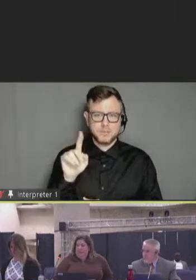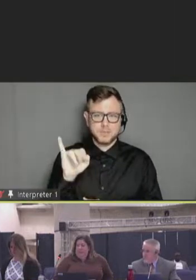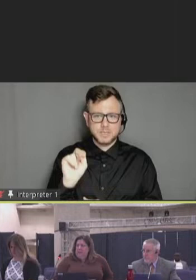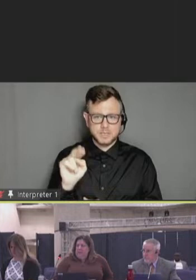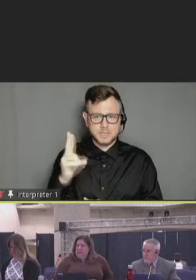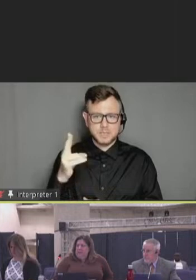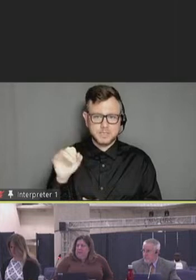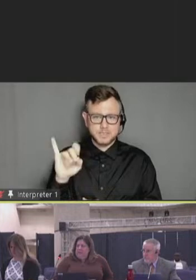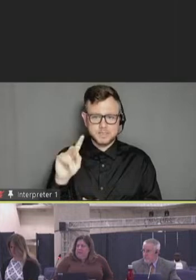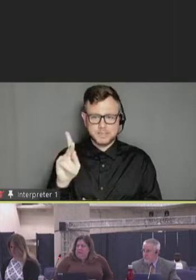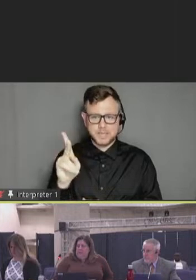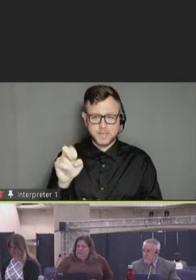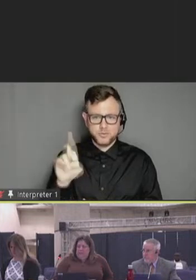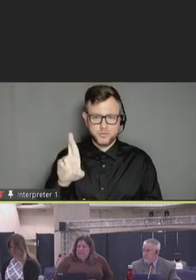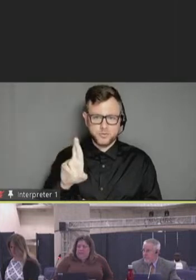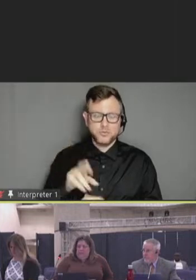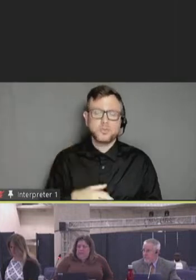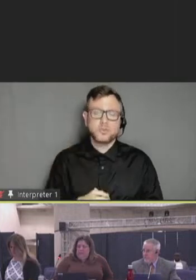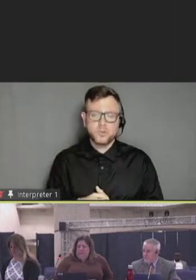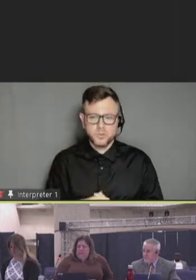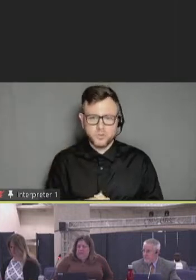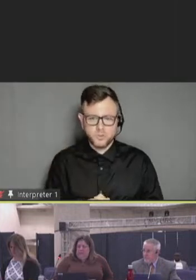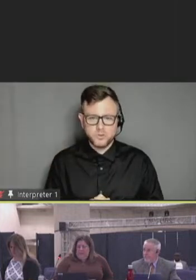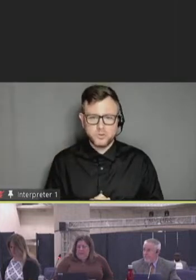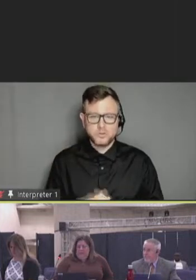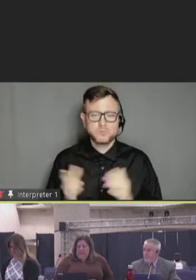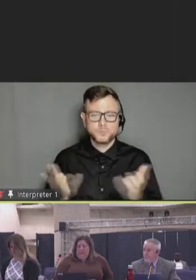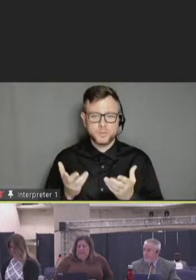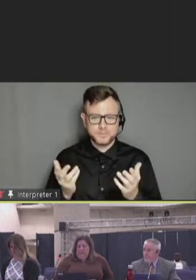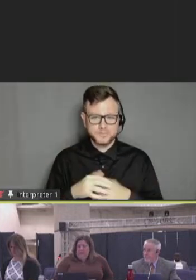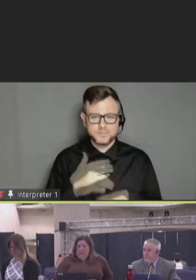John Iskander: Present.